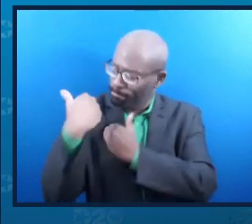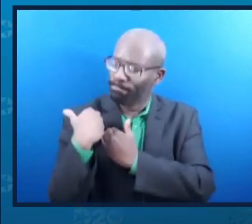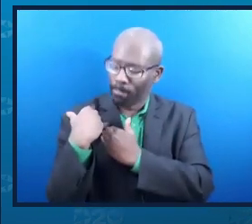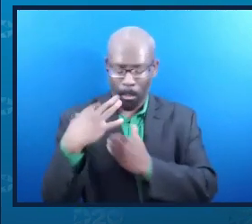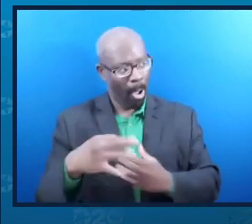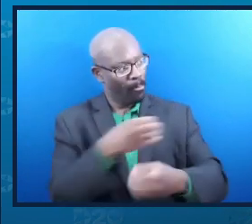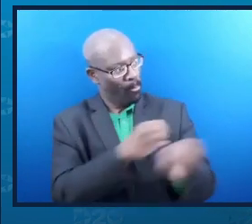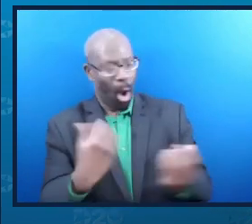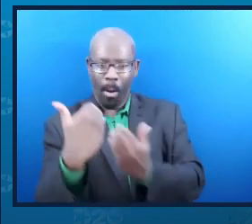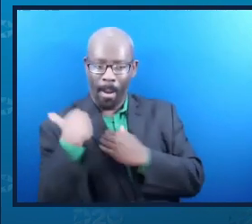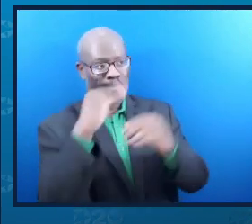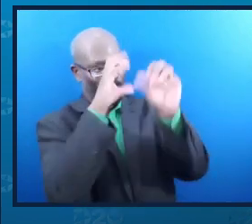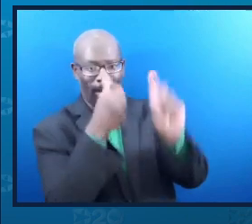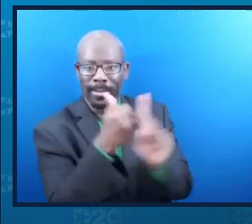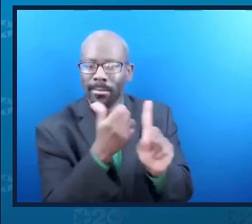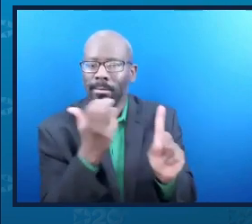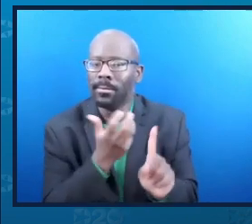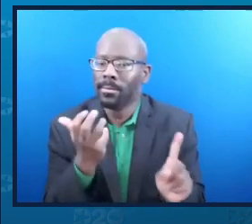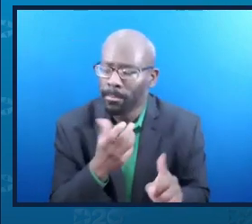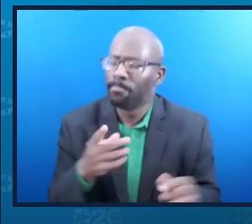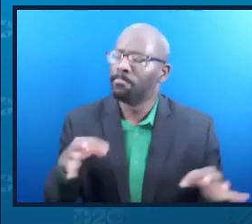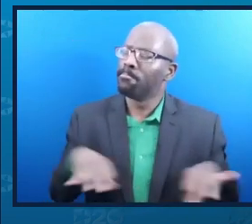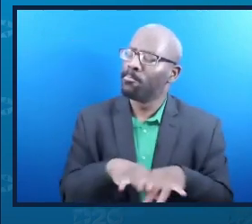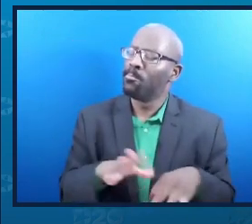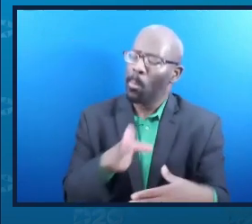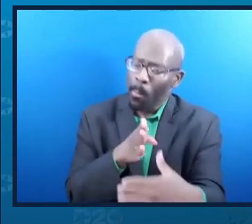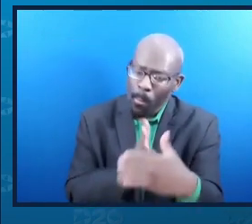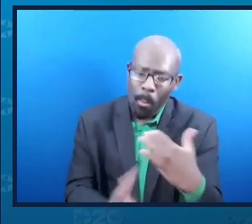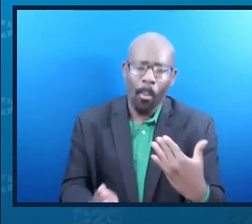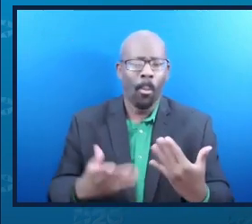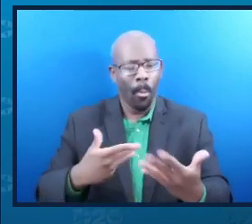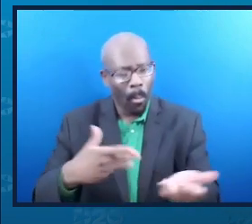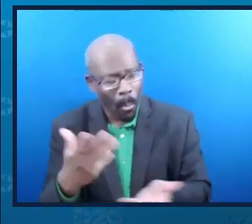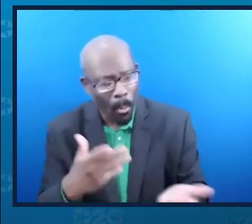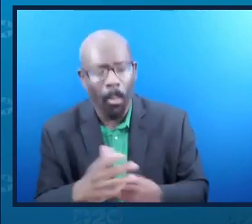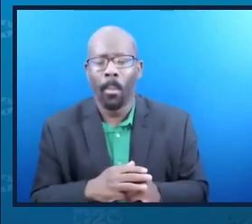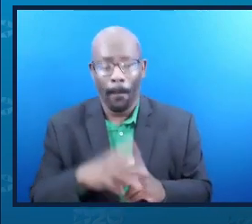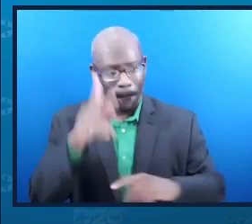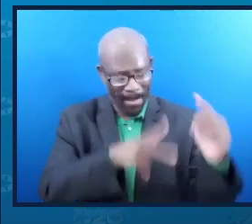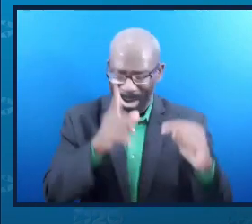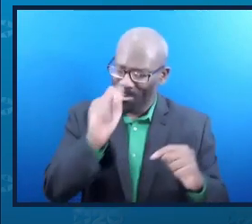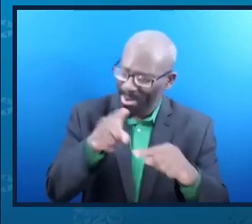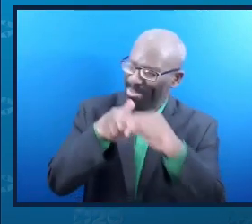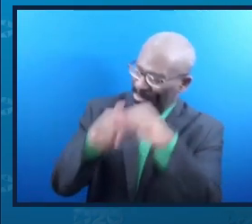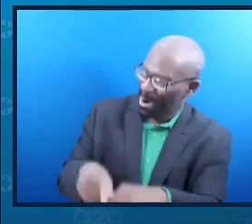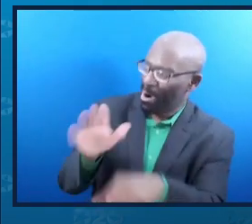REFERENCE FOR THE DEMOCRACY THAT